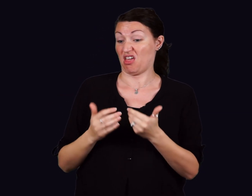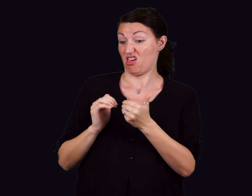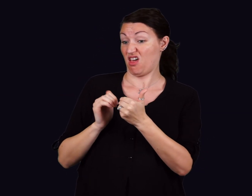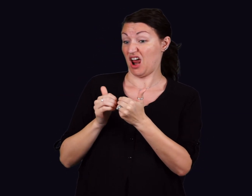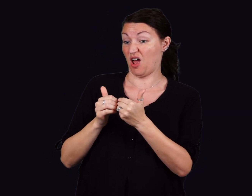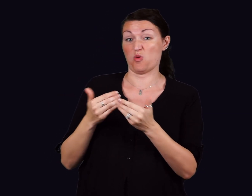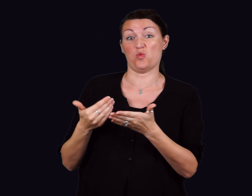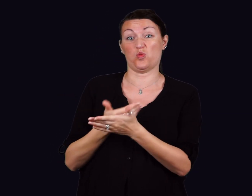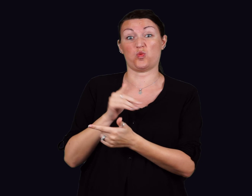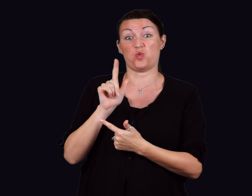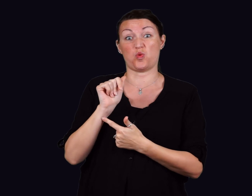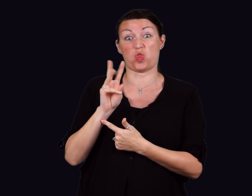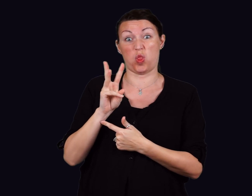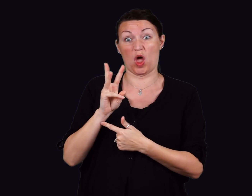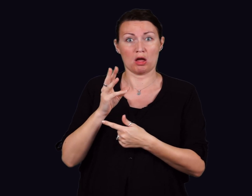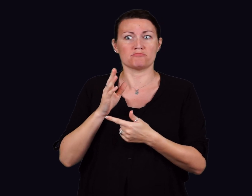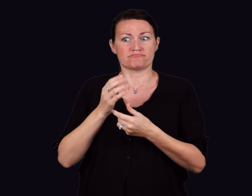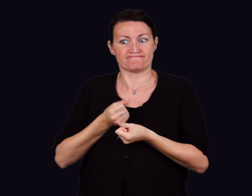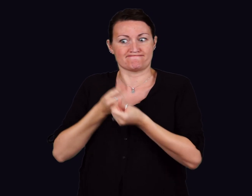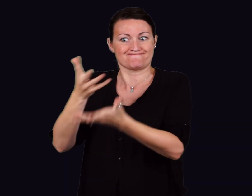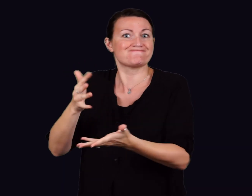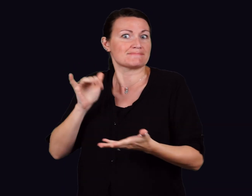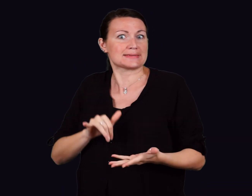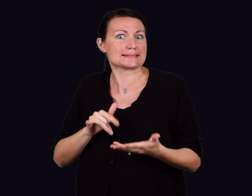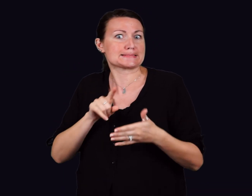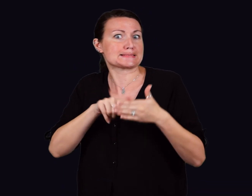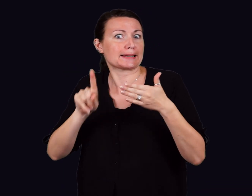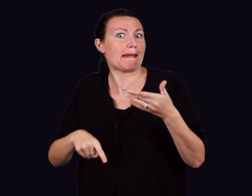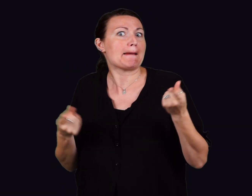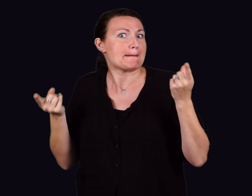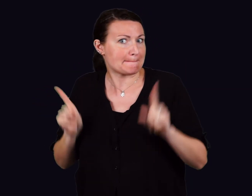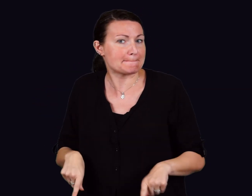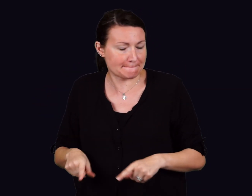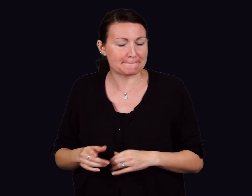How the new law makes this happen: